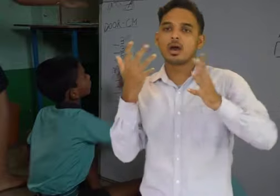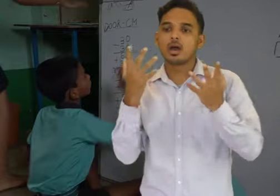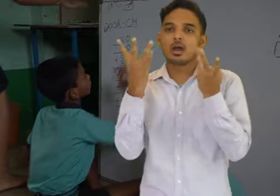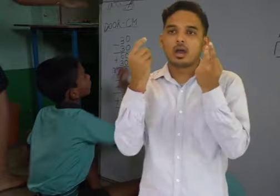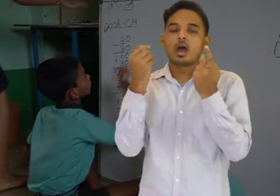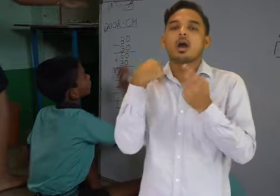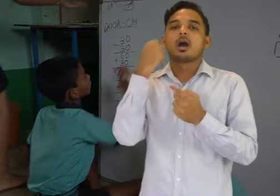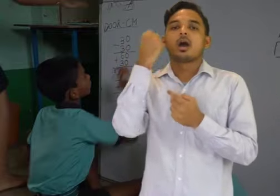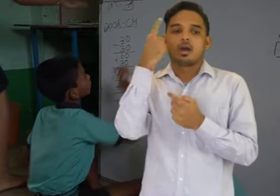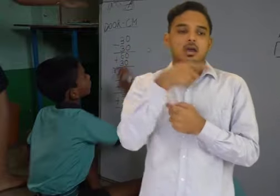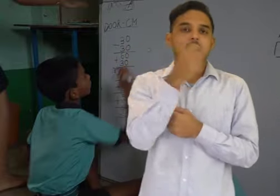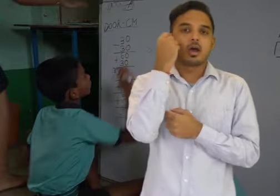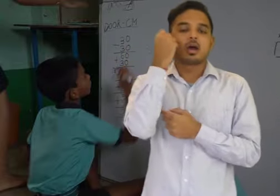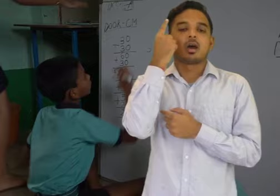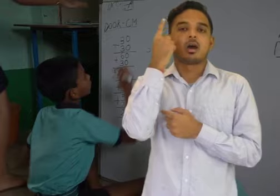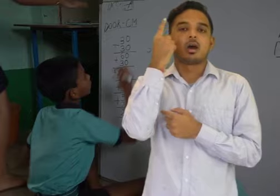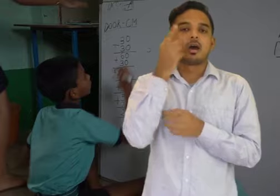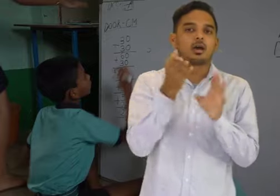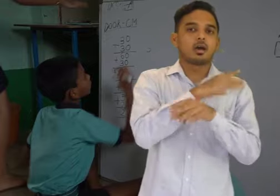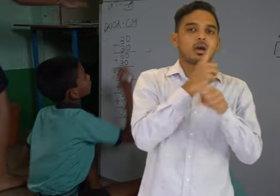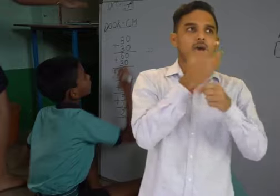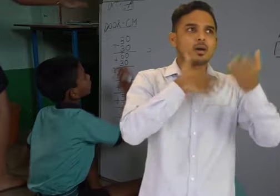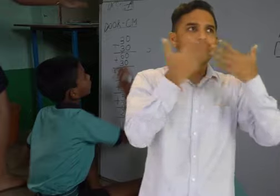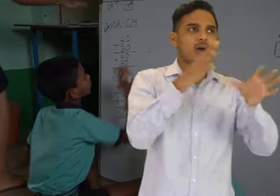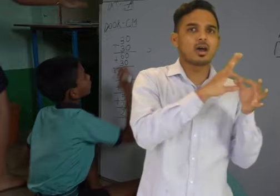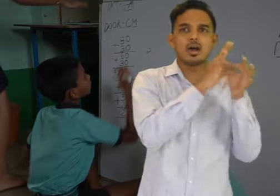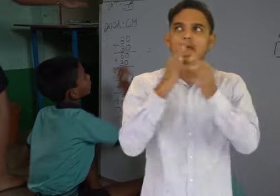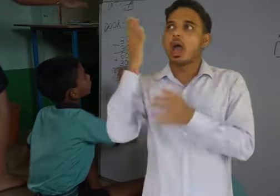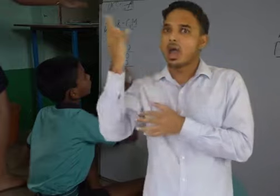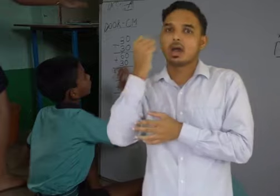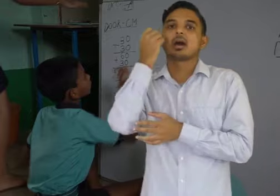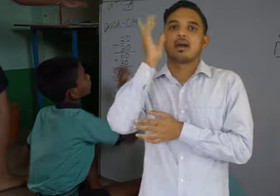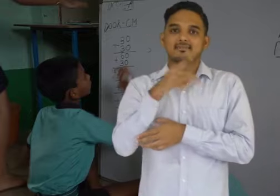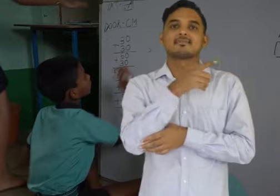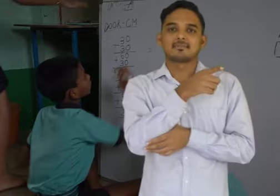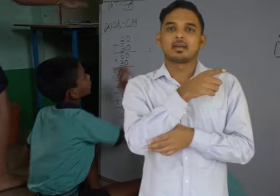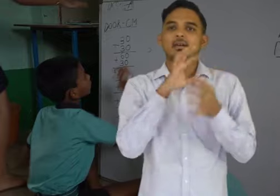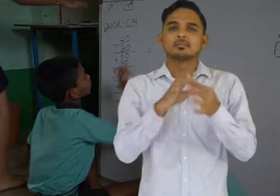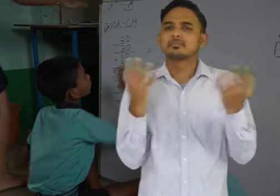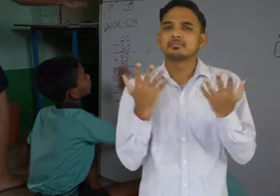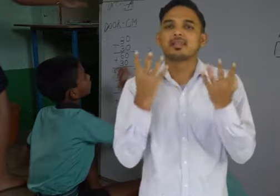the teacher asked the children to count the number of mangoes they see on a tree